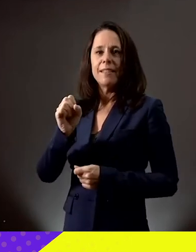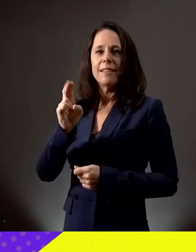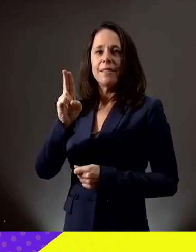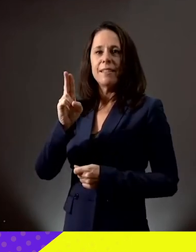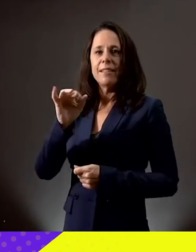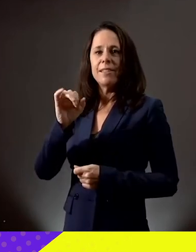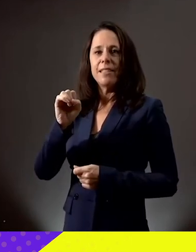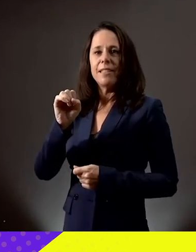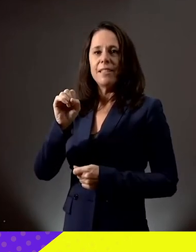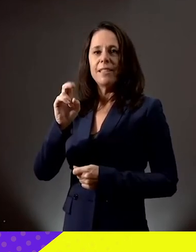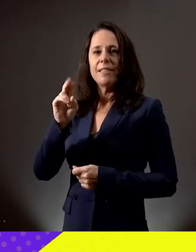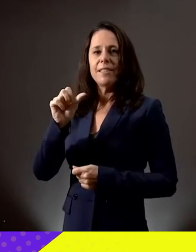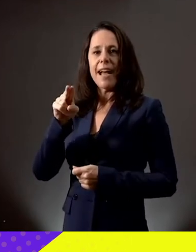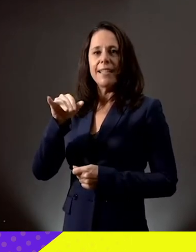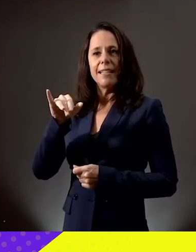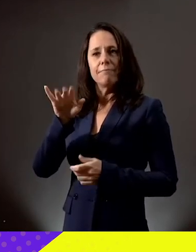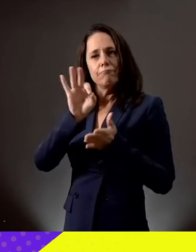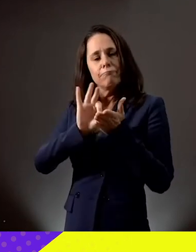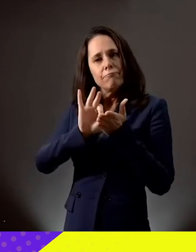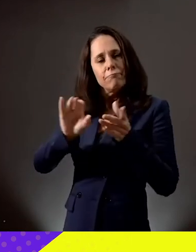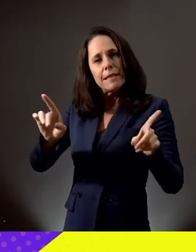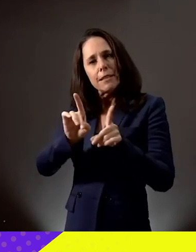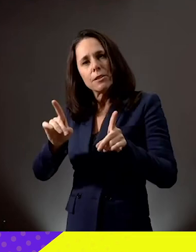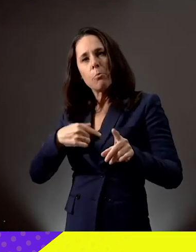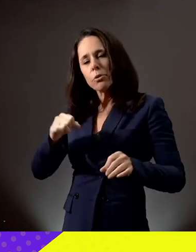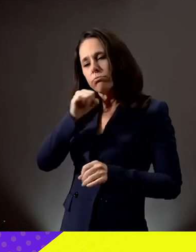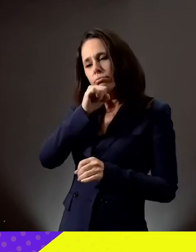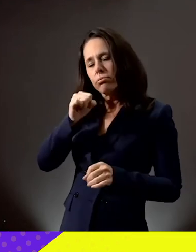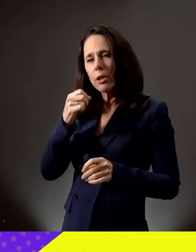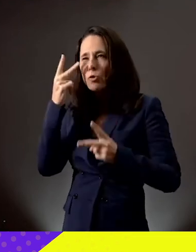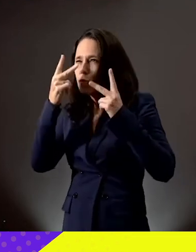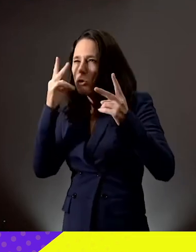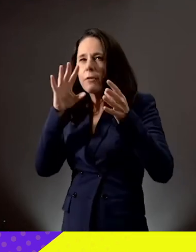In her work, she searches for a connection and tries to bridge gaps between people.